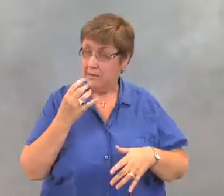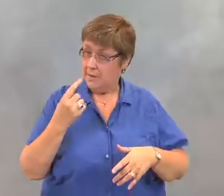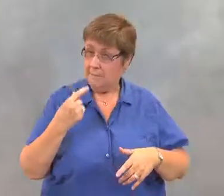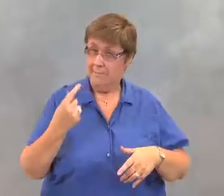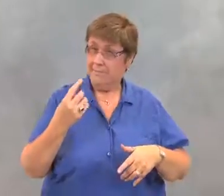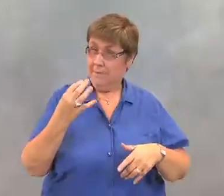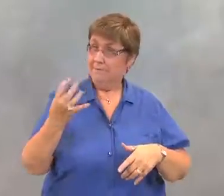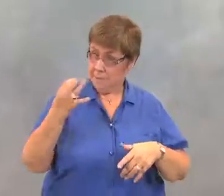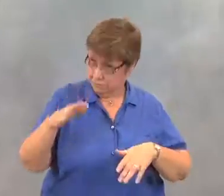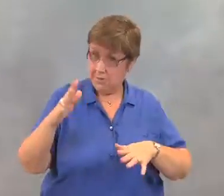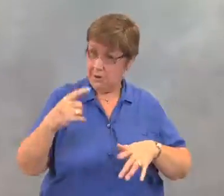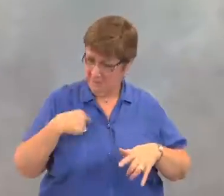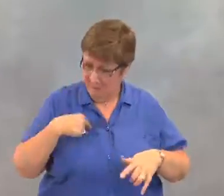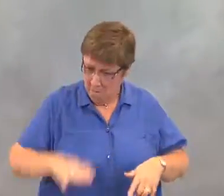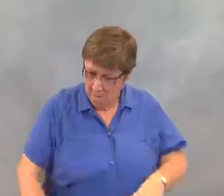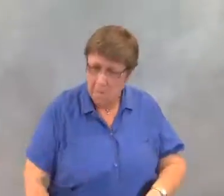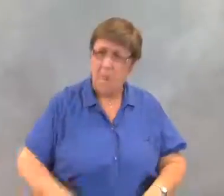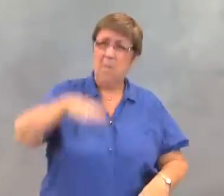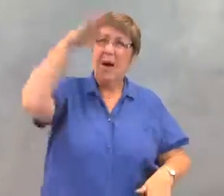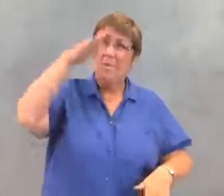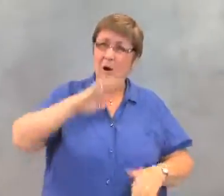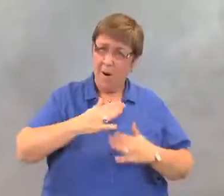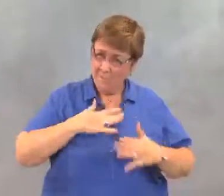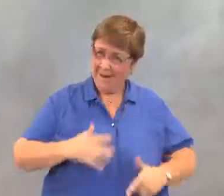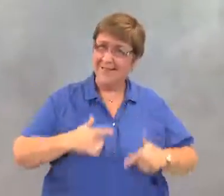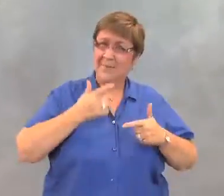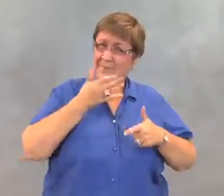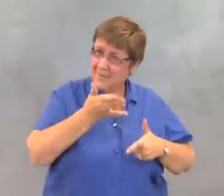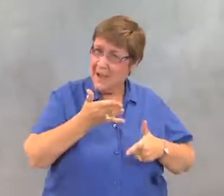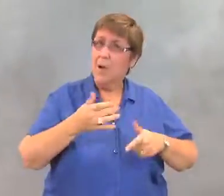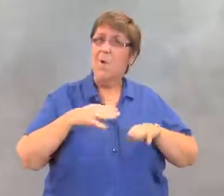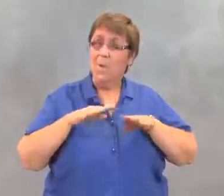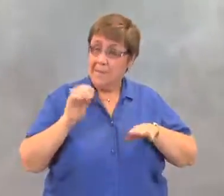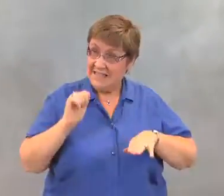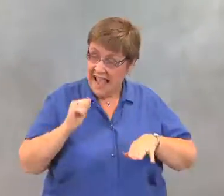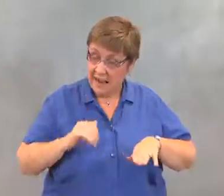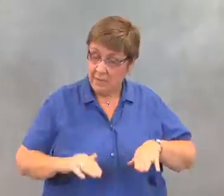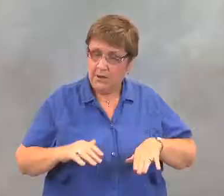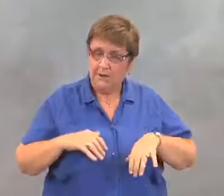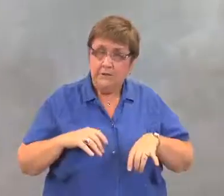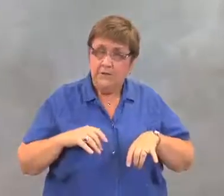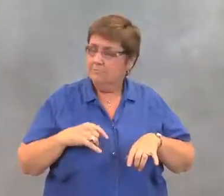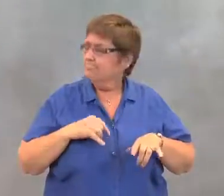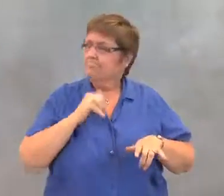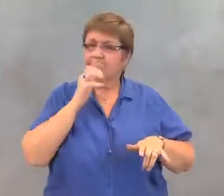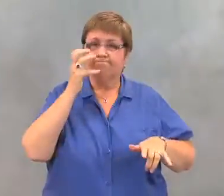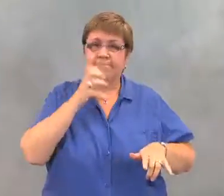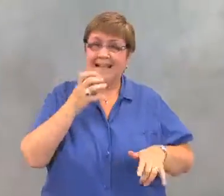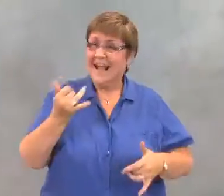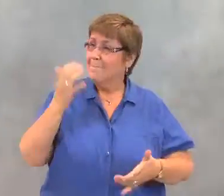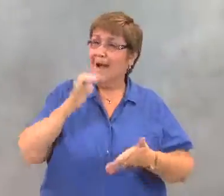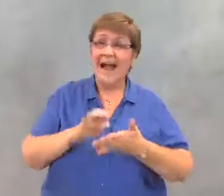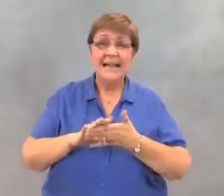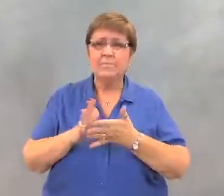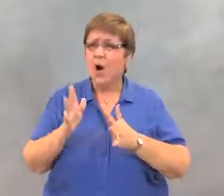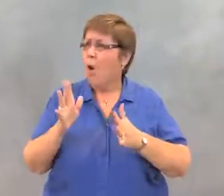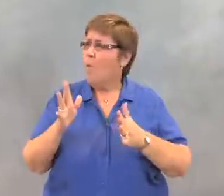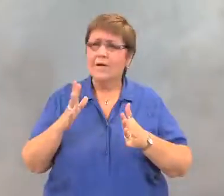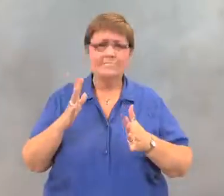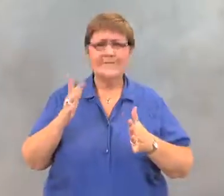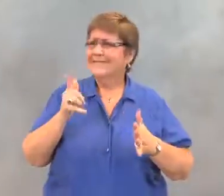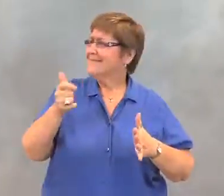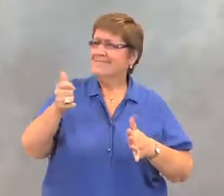I grew up in the area, and did swim in that cold water while growing up.